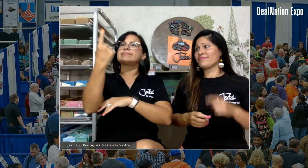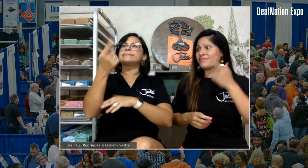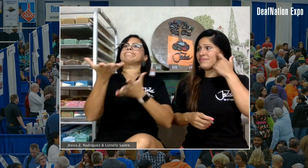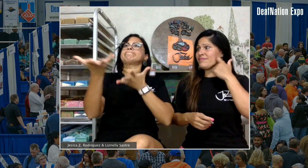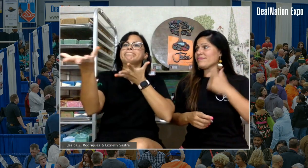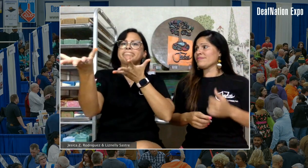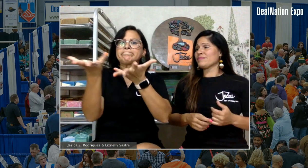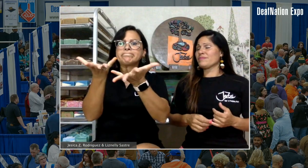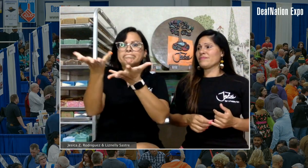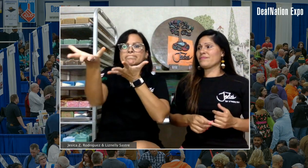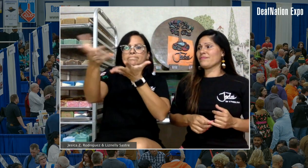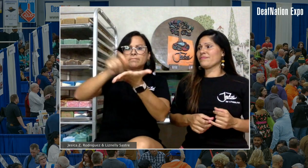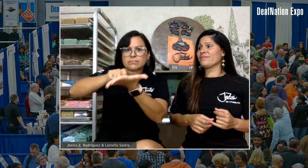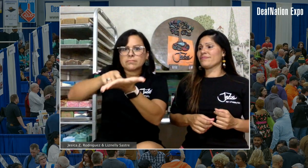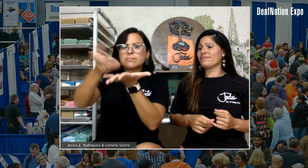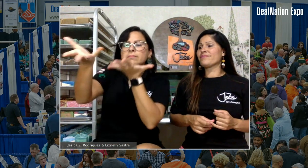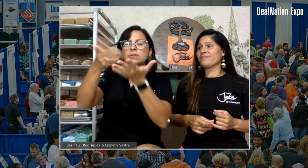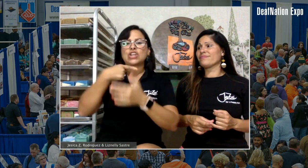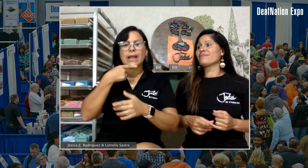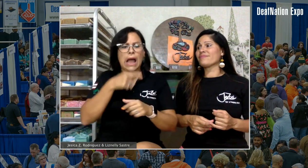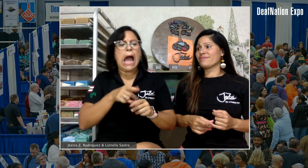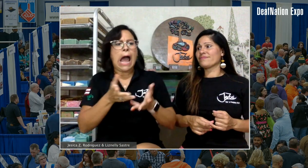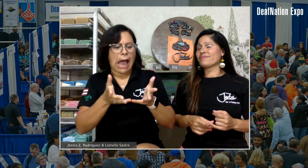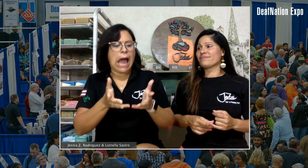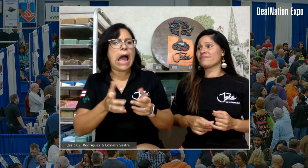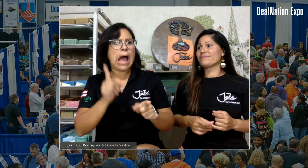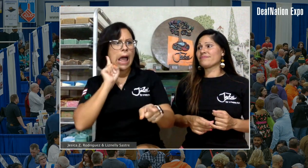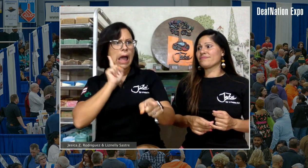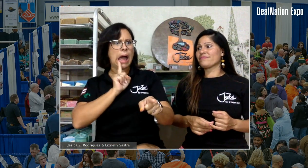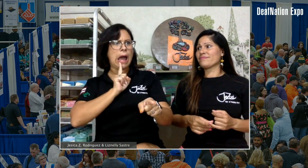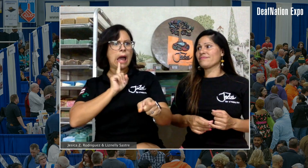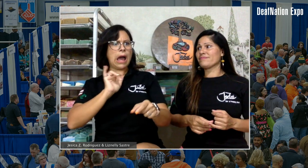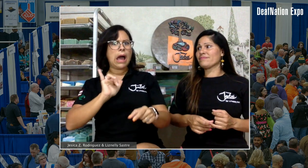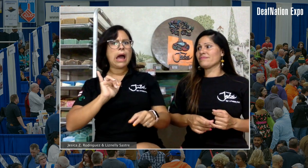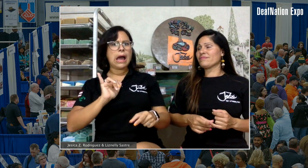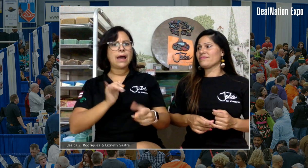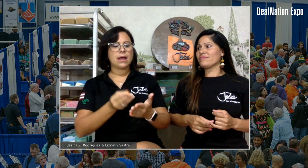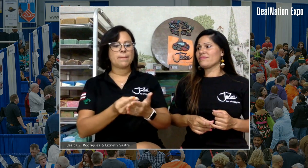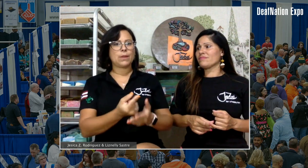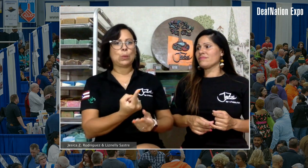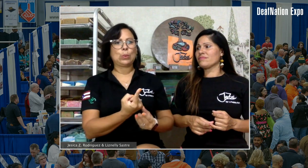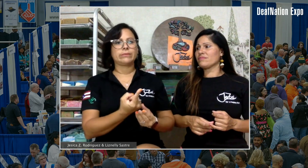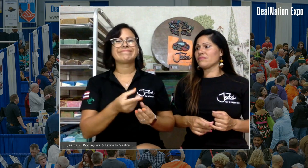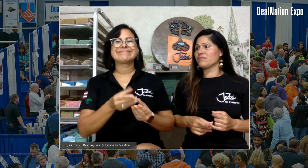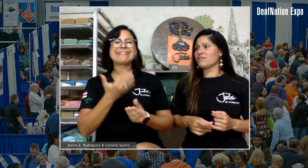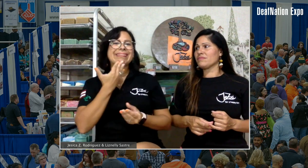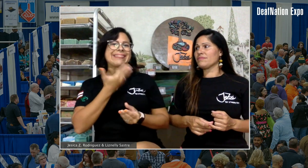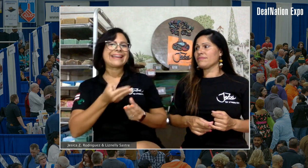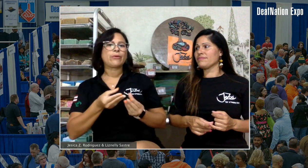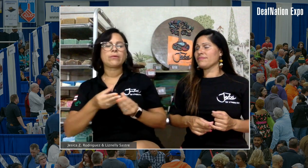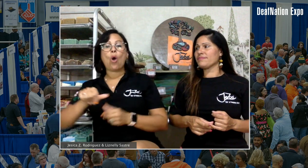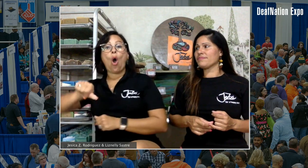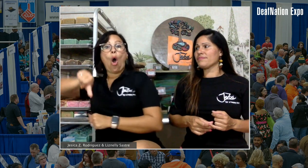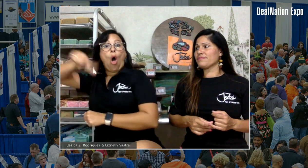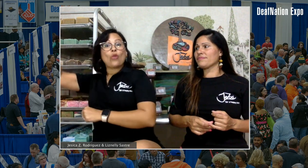if a hearing person comes how do we communicate? Hearing will realize I’m deaf and maybe buy one, and say thank you.